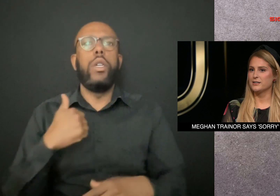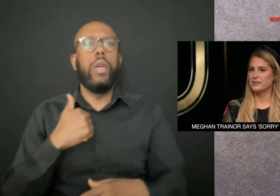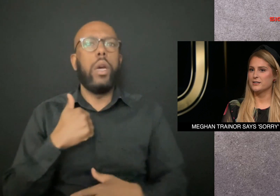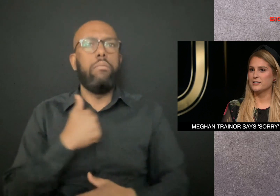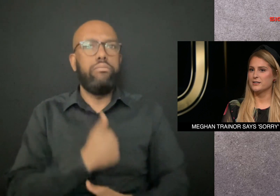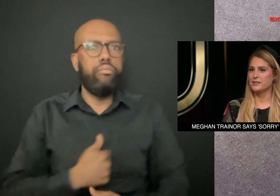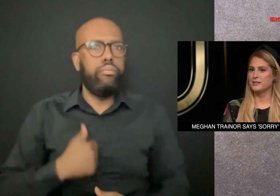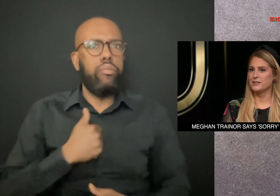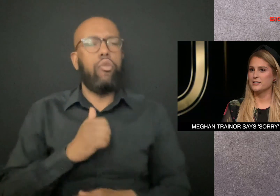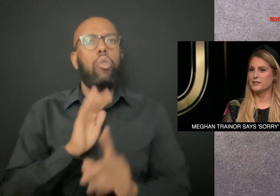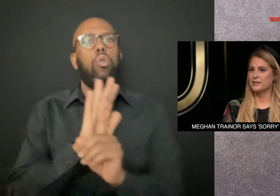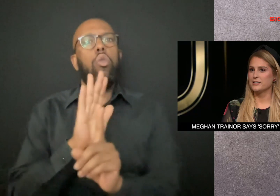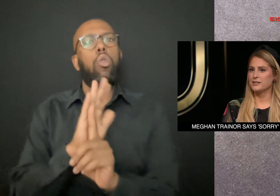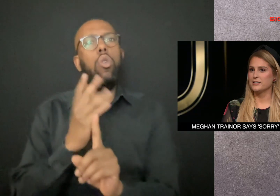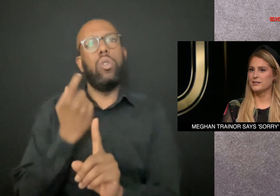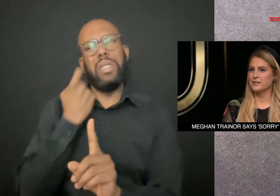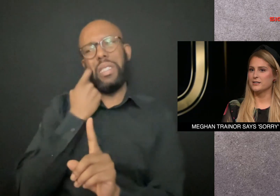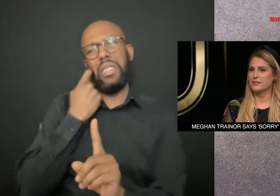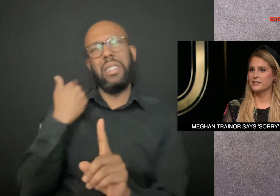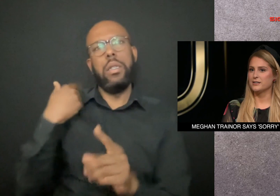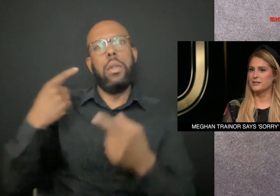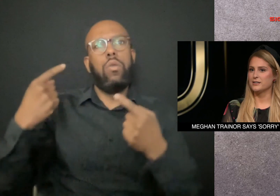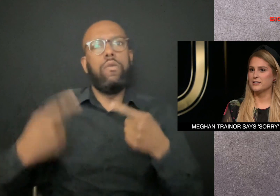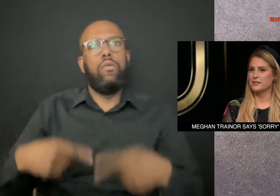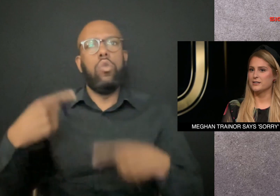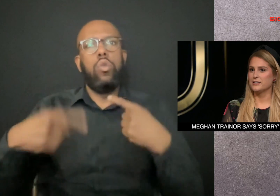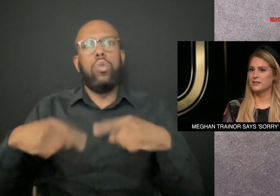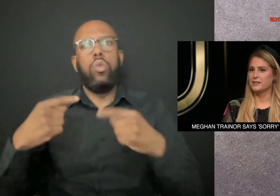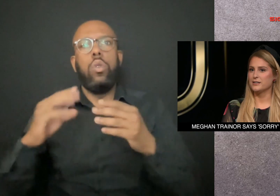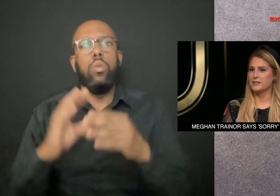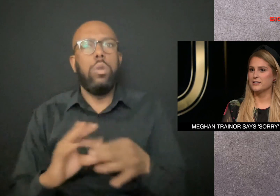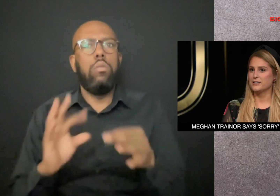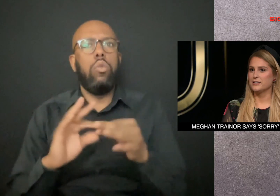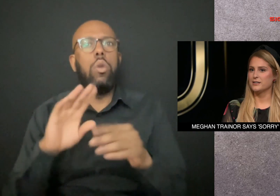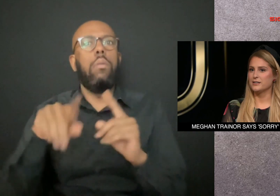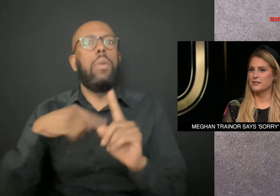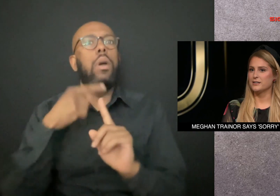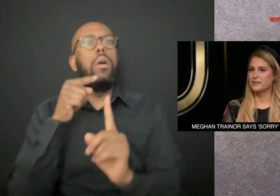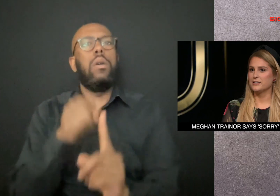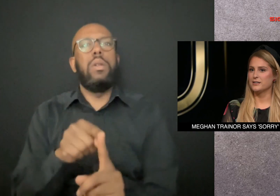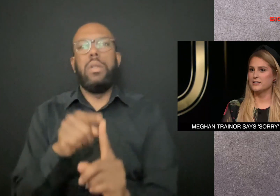Trainor apologized for her recent controversial remarks about teachers